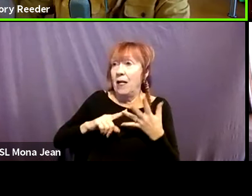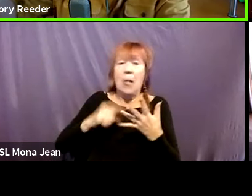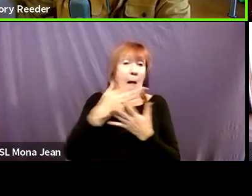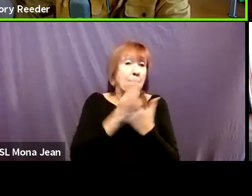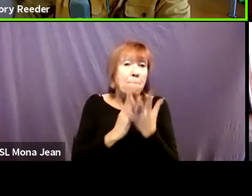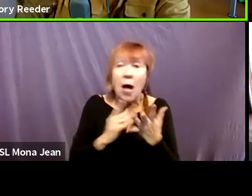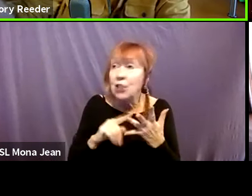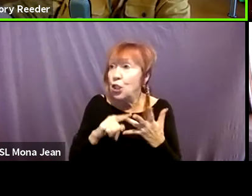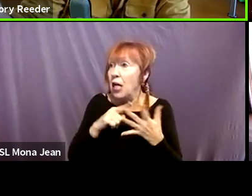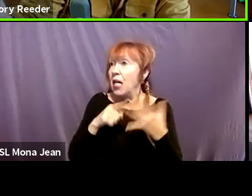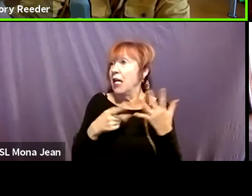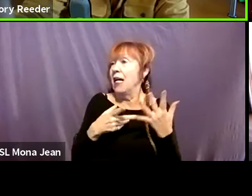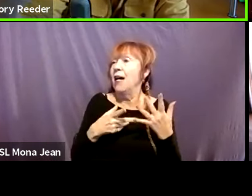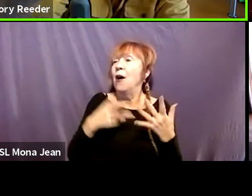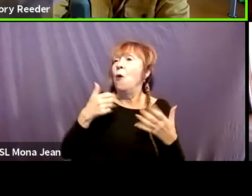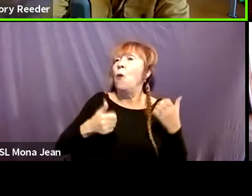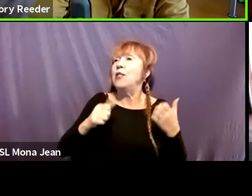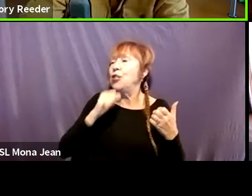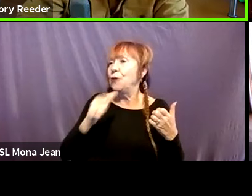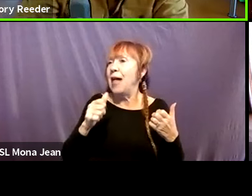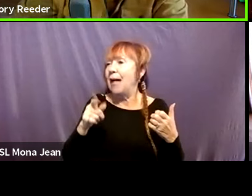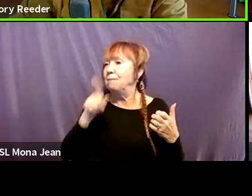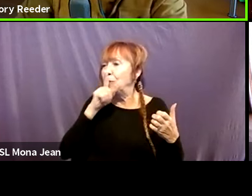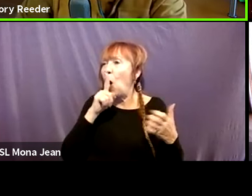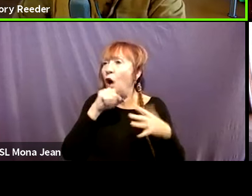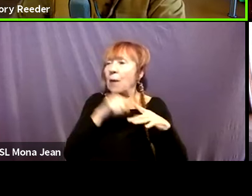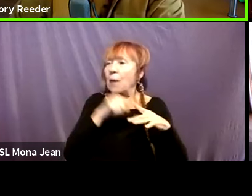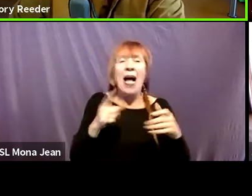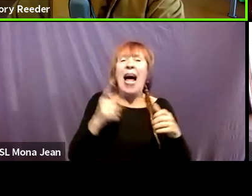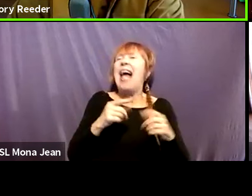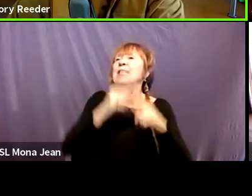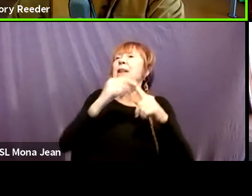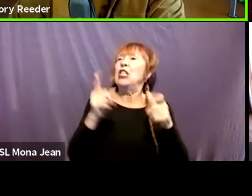because you know that's the stuff that really only the final boss is gonna care about?